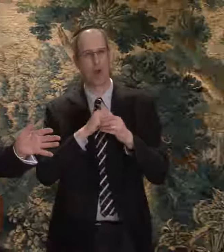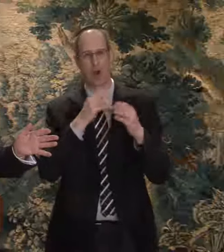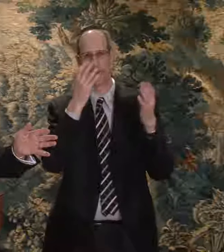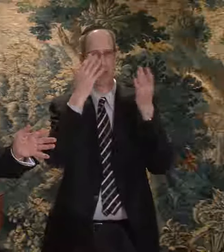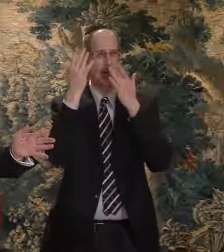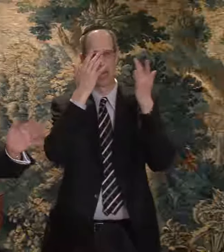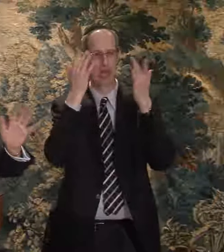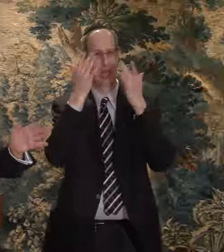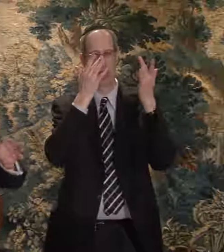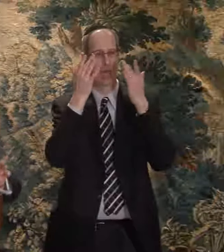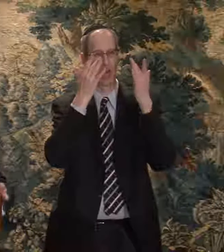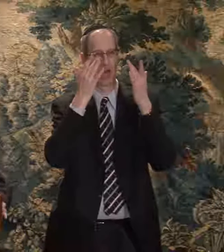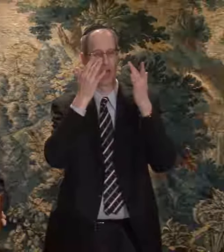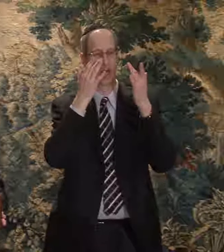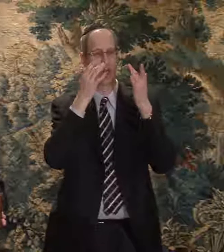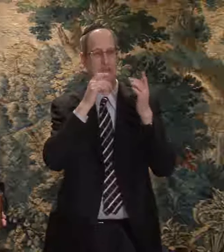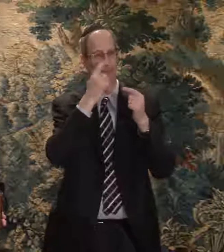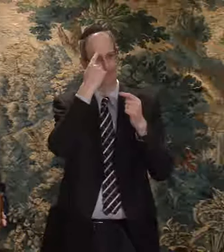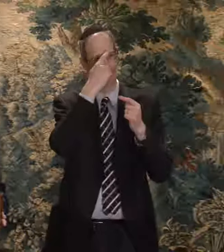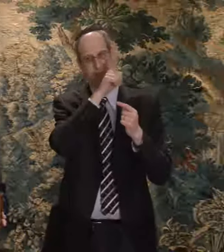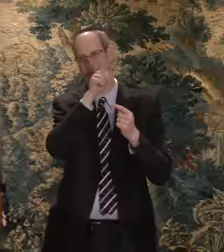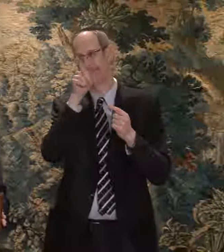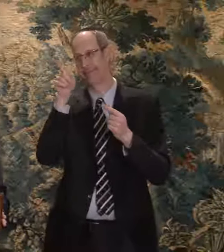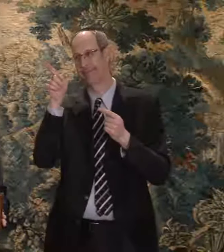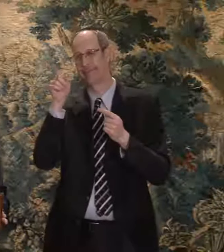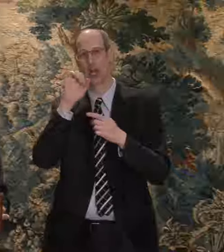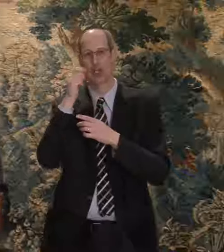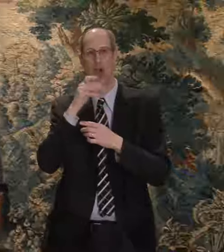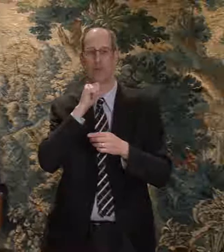somebody else do it and he doesn't finish the job and the katsu curry says